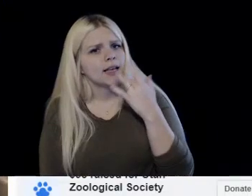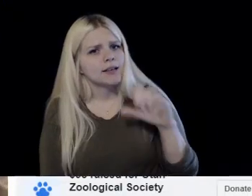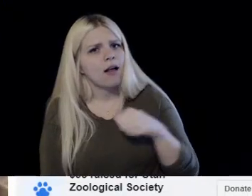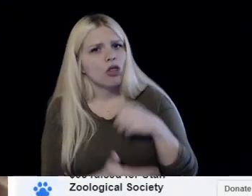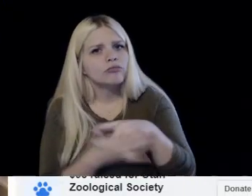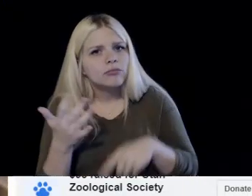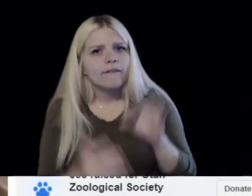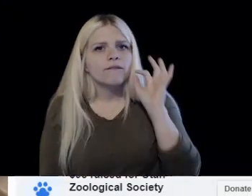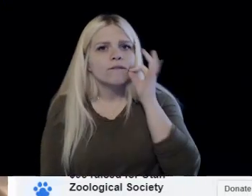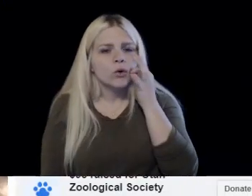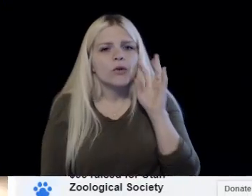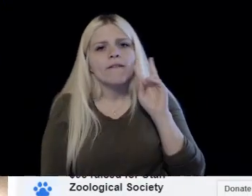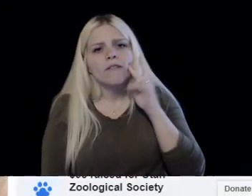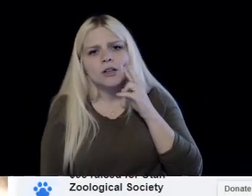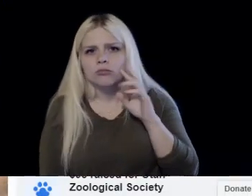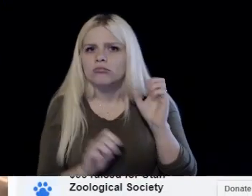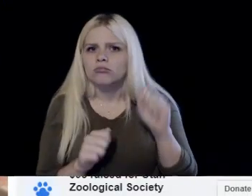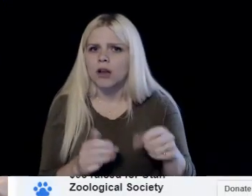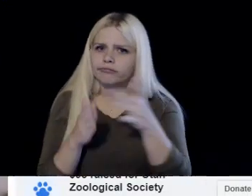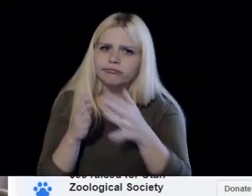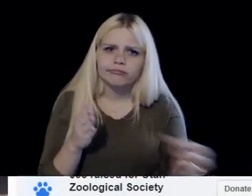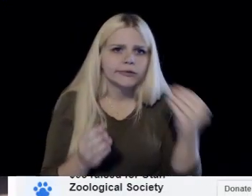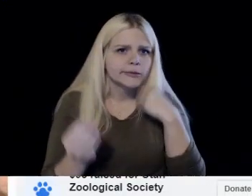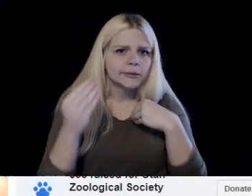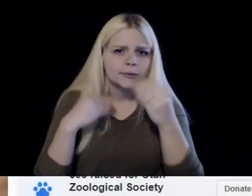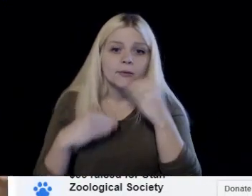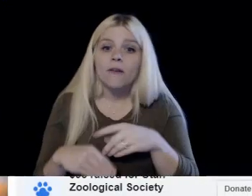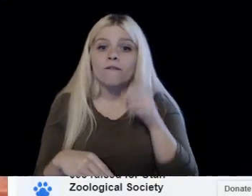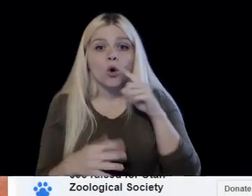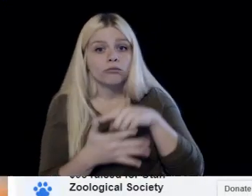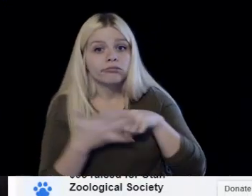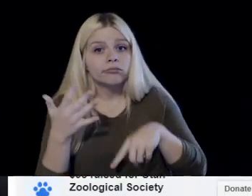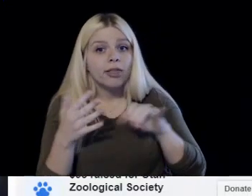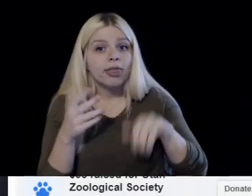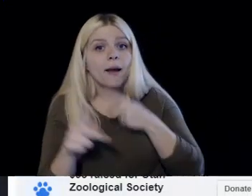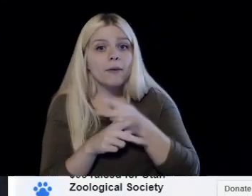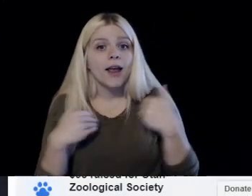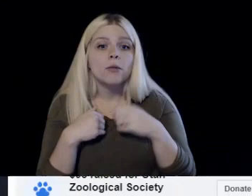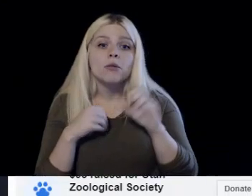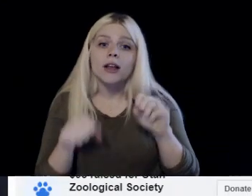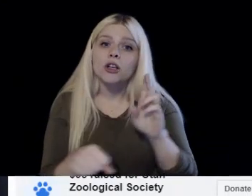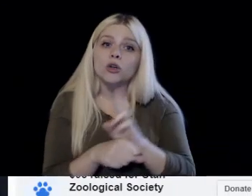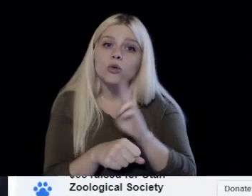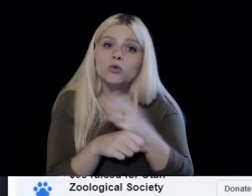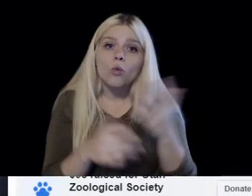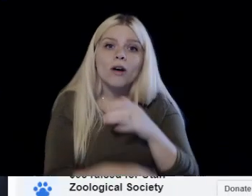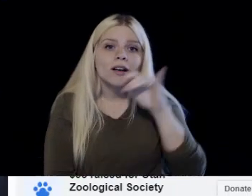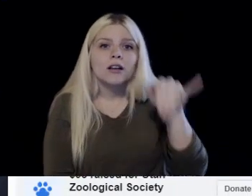So for those animals, we might do something like jello or Kool-aid.